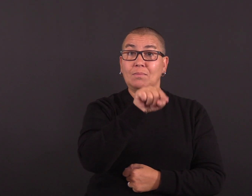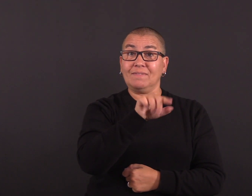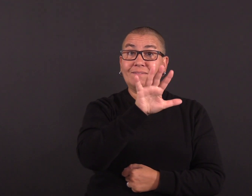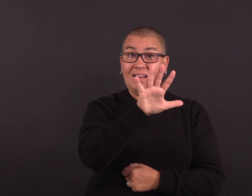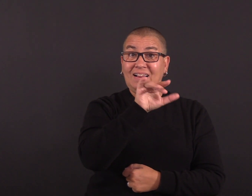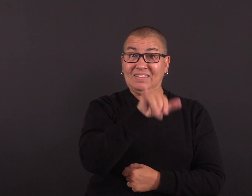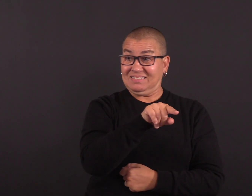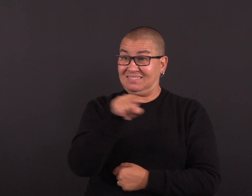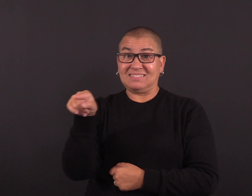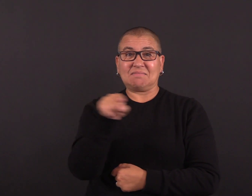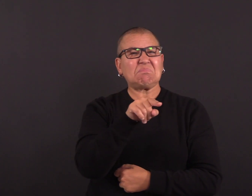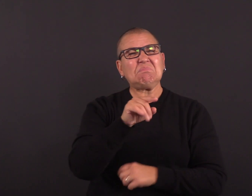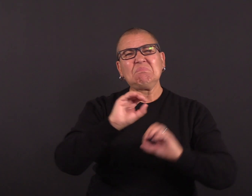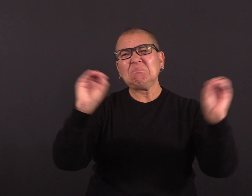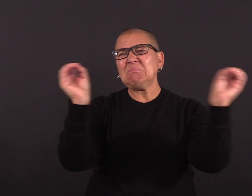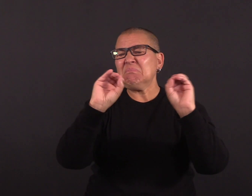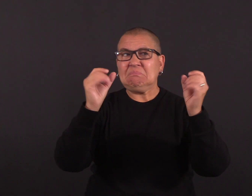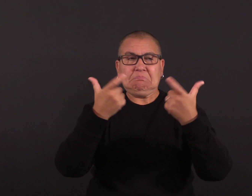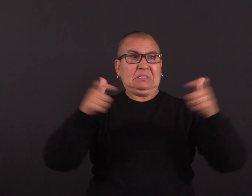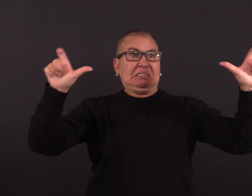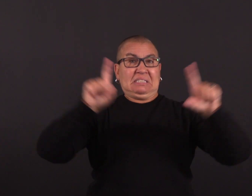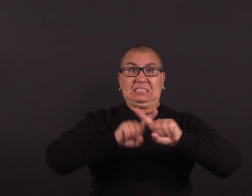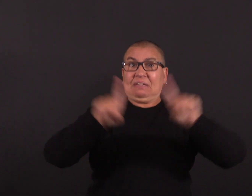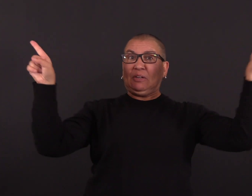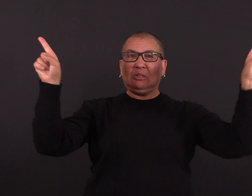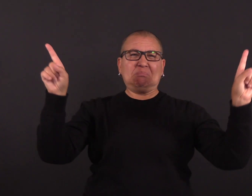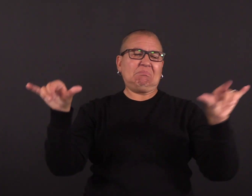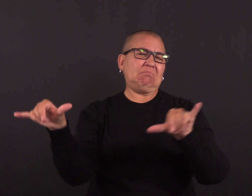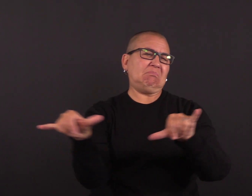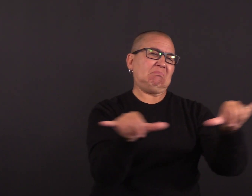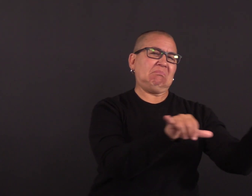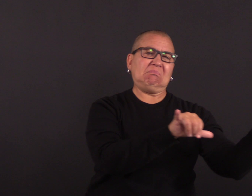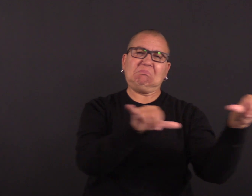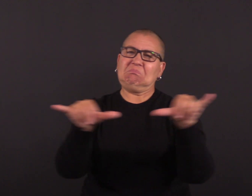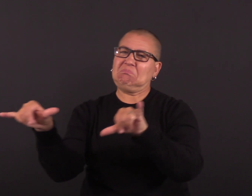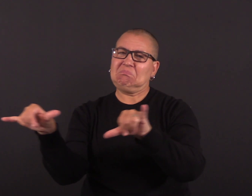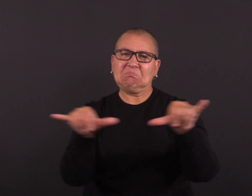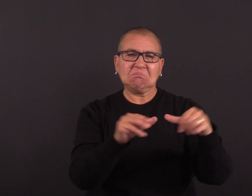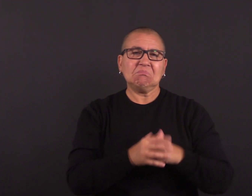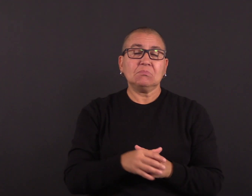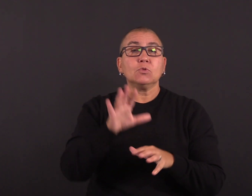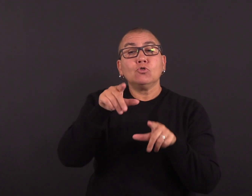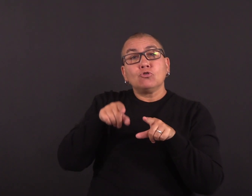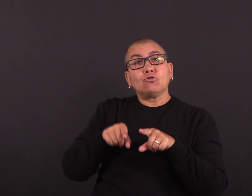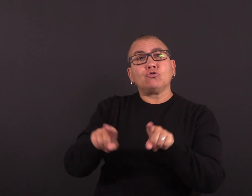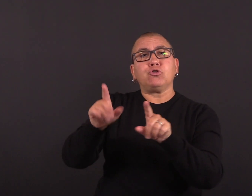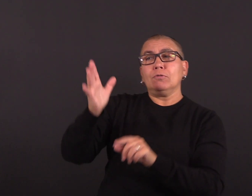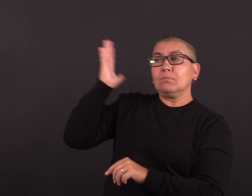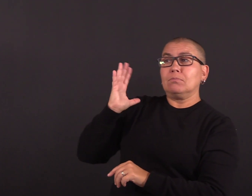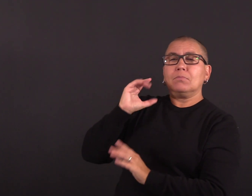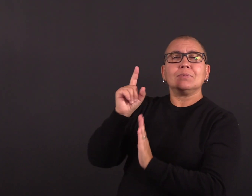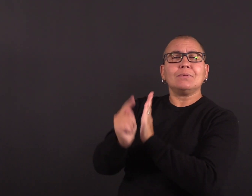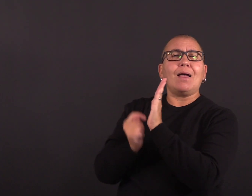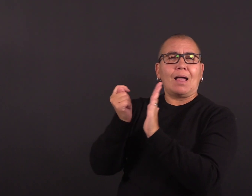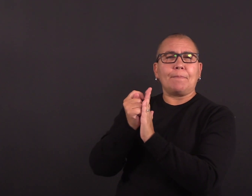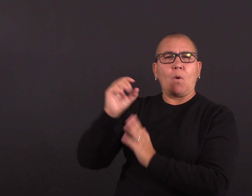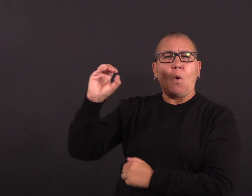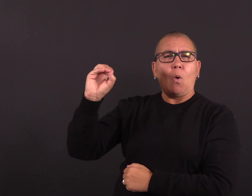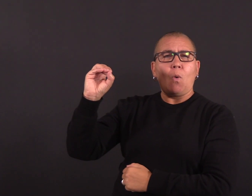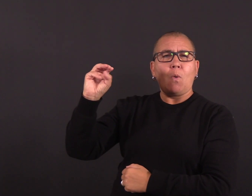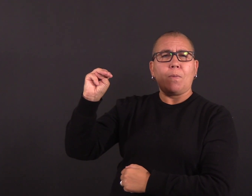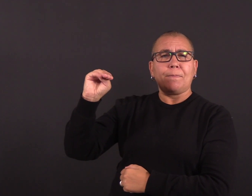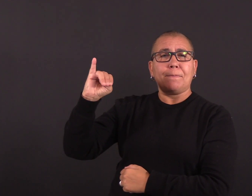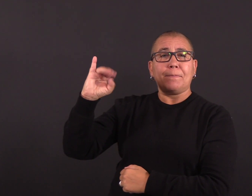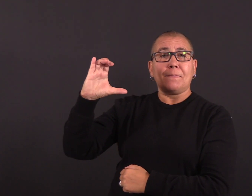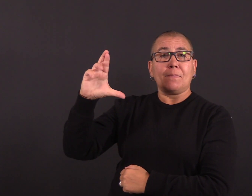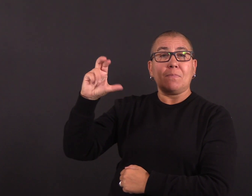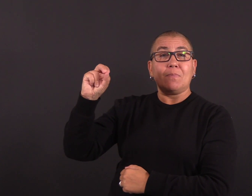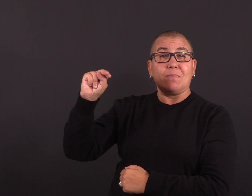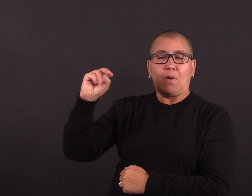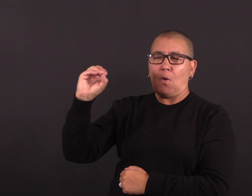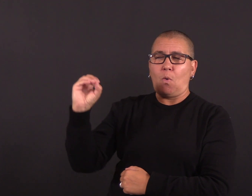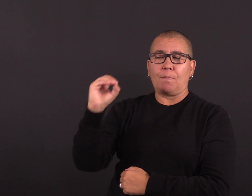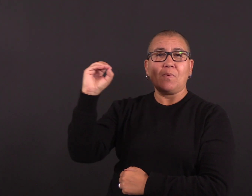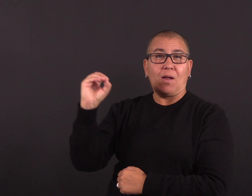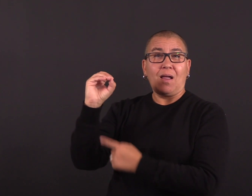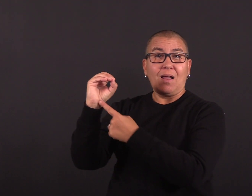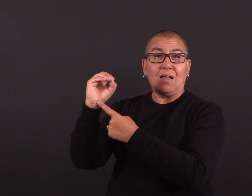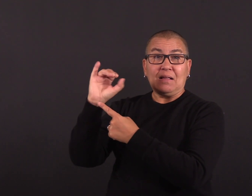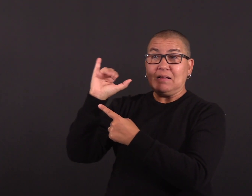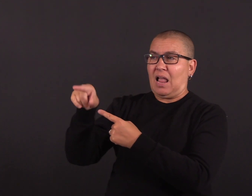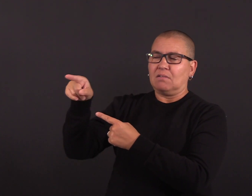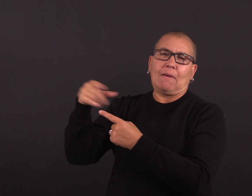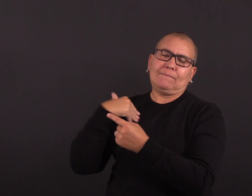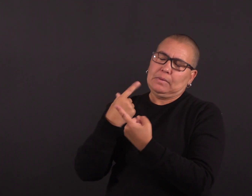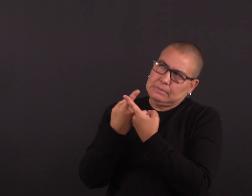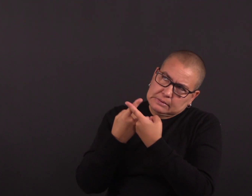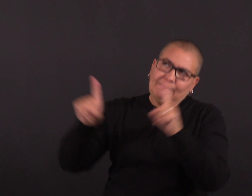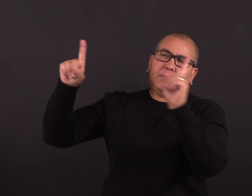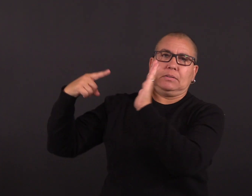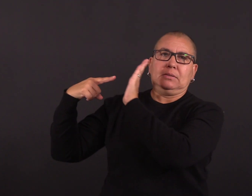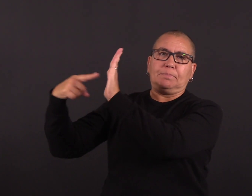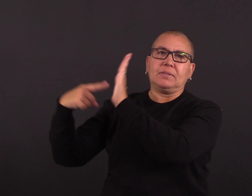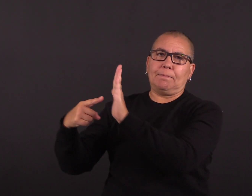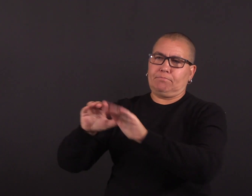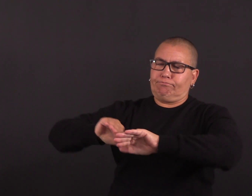into the risk that BA.2.86 might pose. Are symptoms for new COVID variants different?